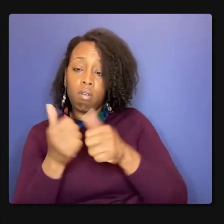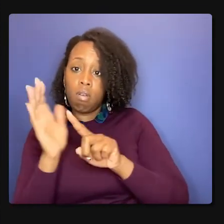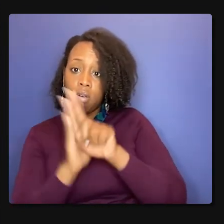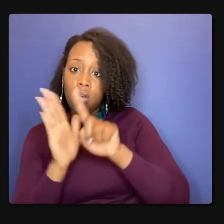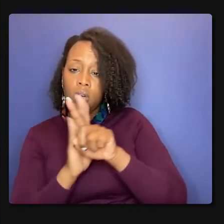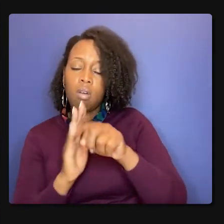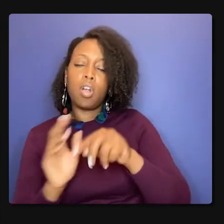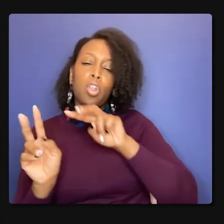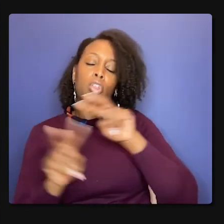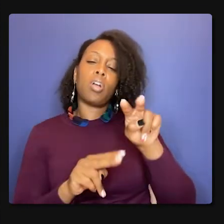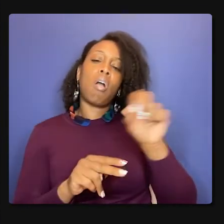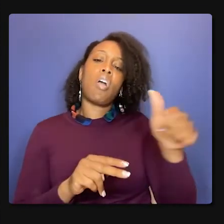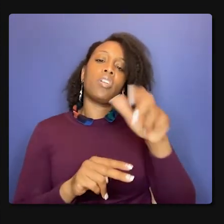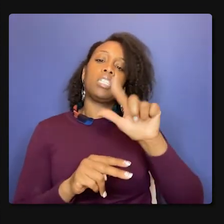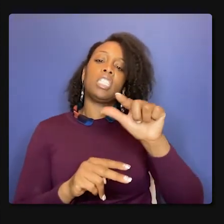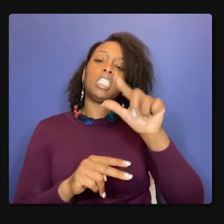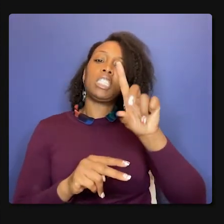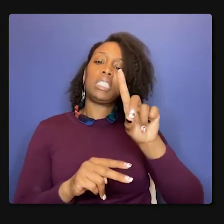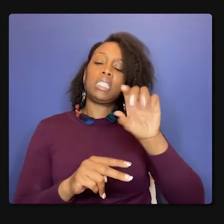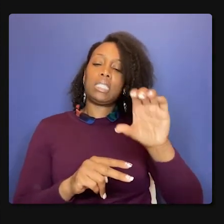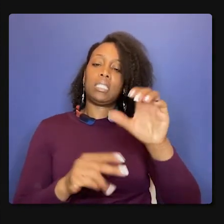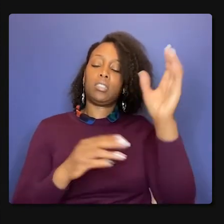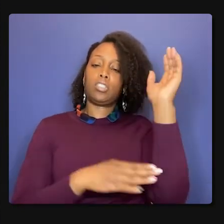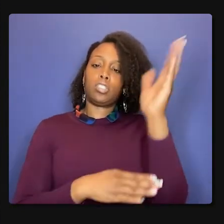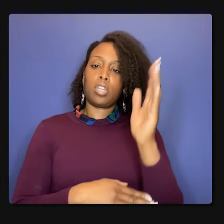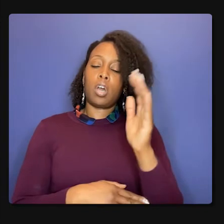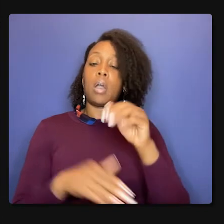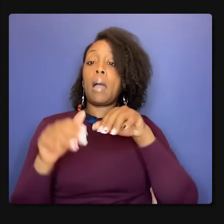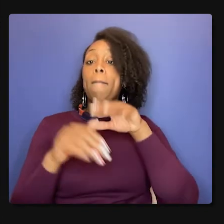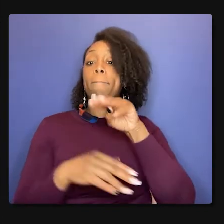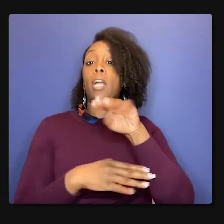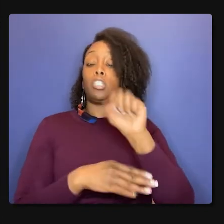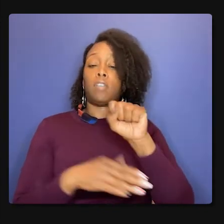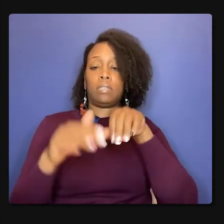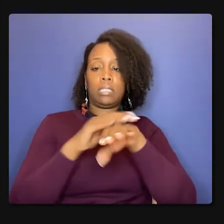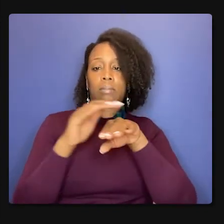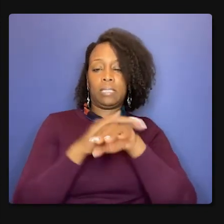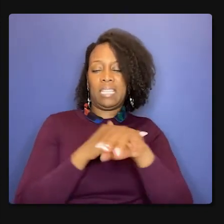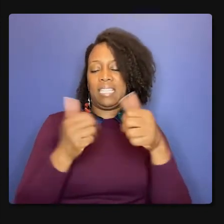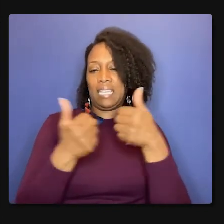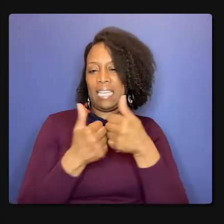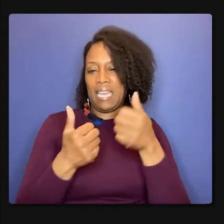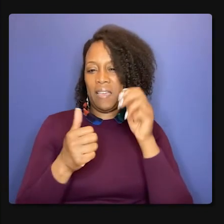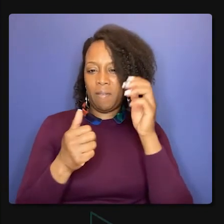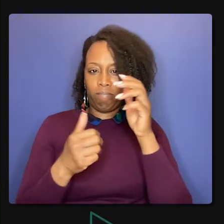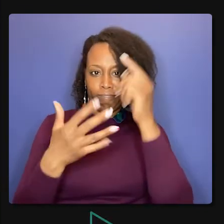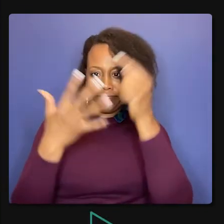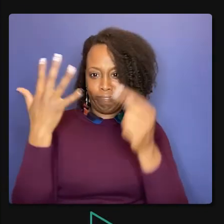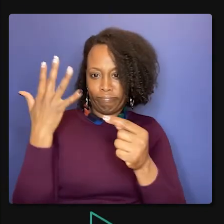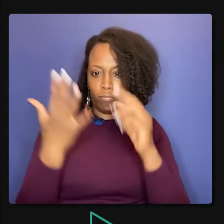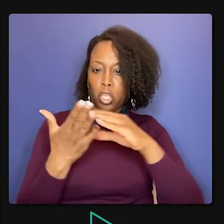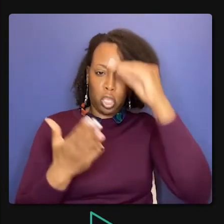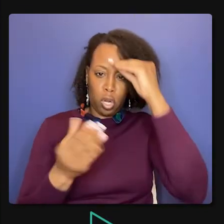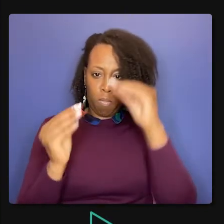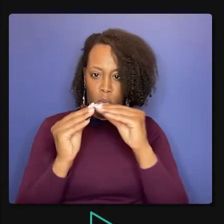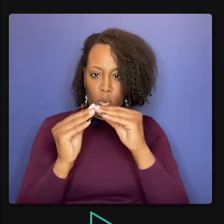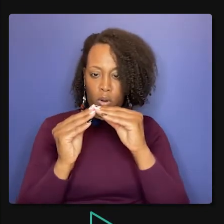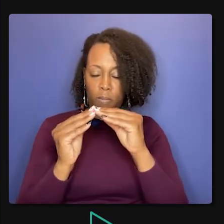check out our other GDC talk, Microsoft Game Accessibility Resources, to learn more. Now you're almost ready to launch.